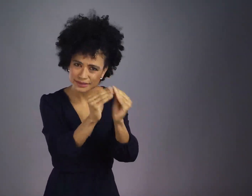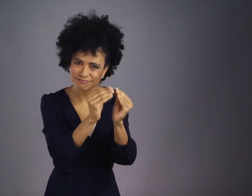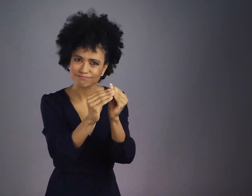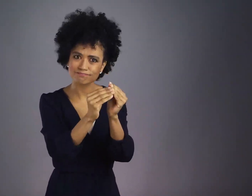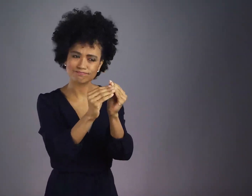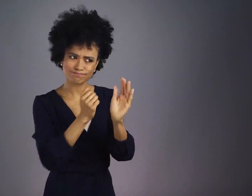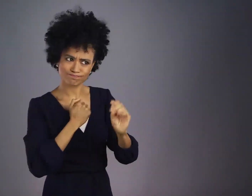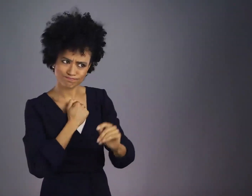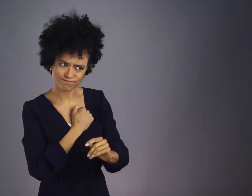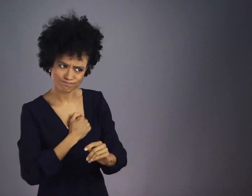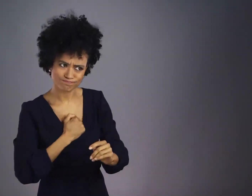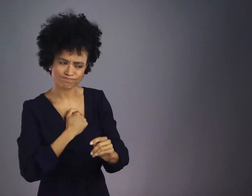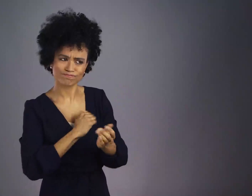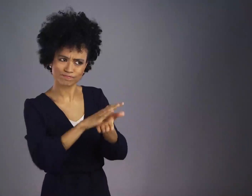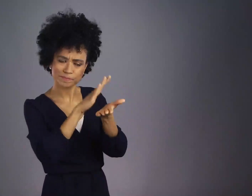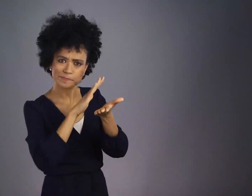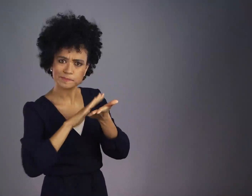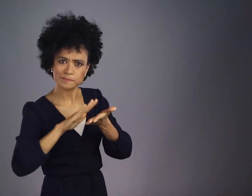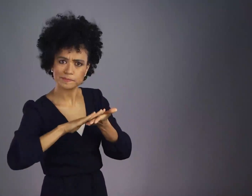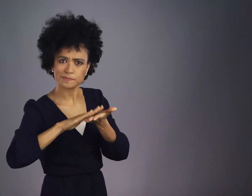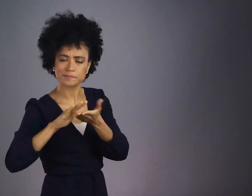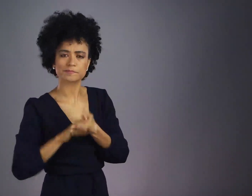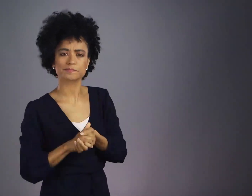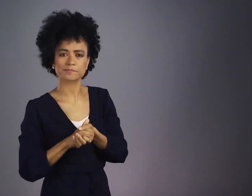But this is not an end in itself.